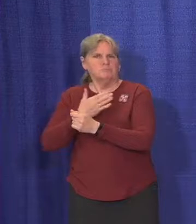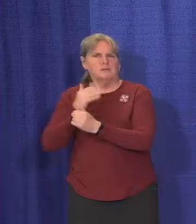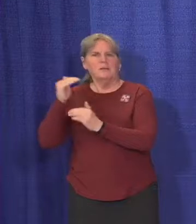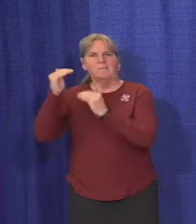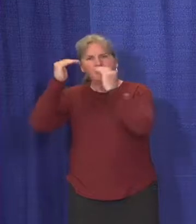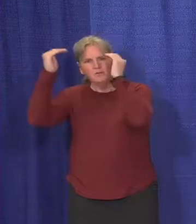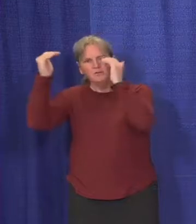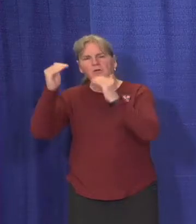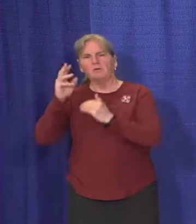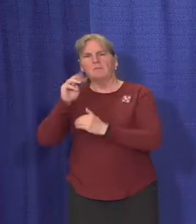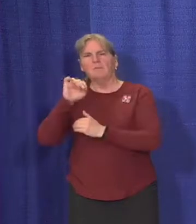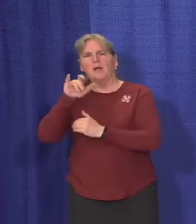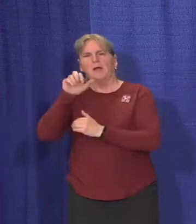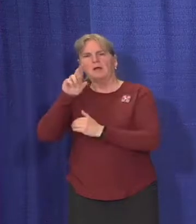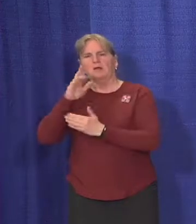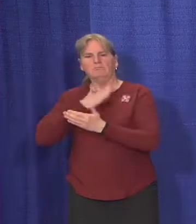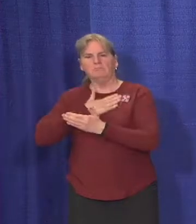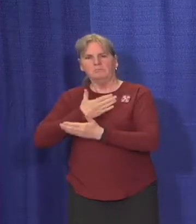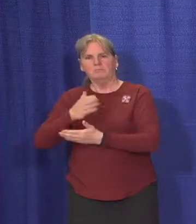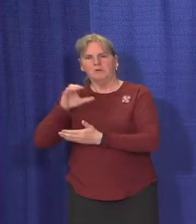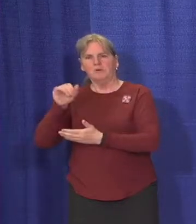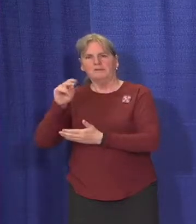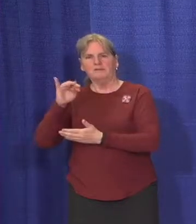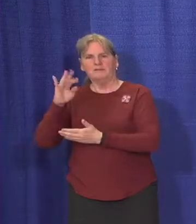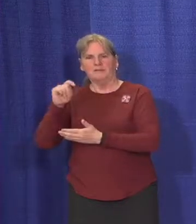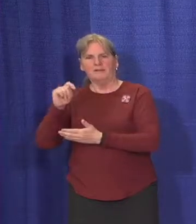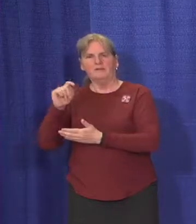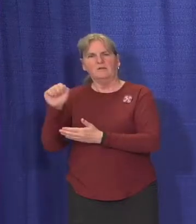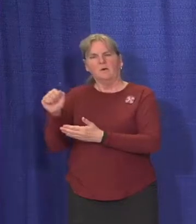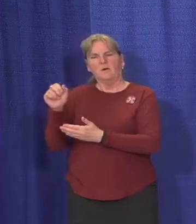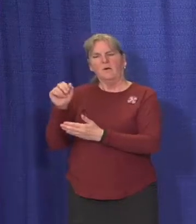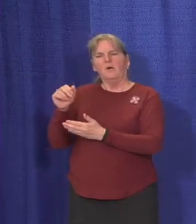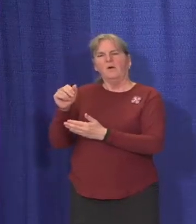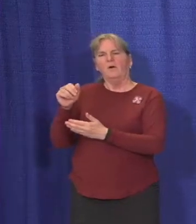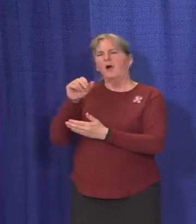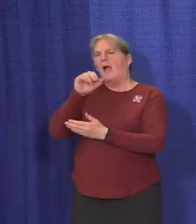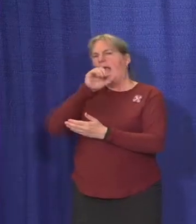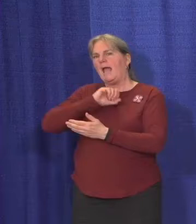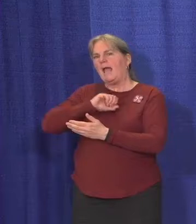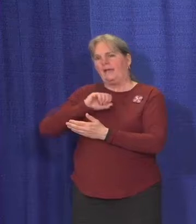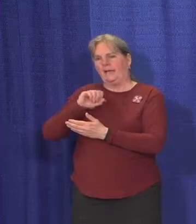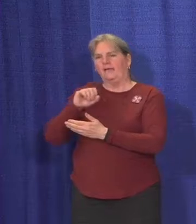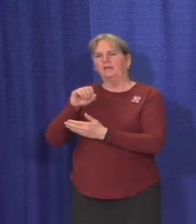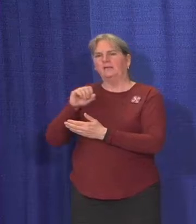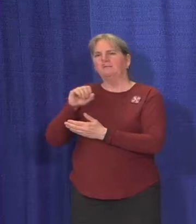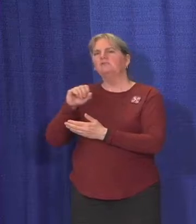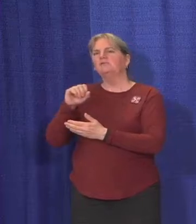Rule, what we call mature minor consent.